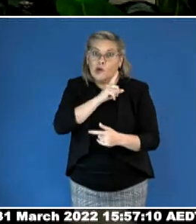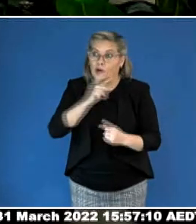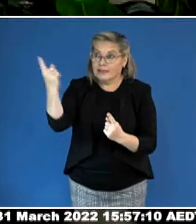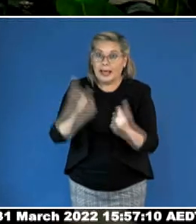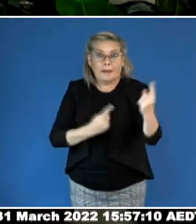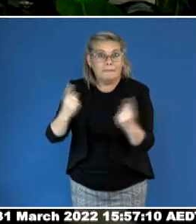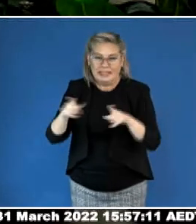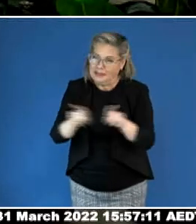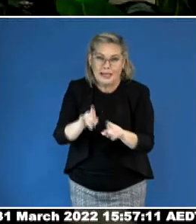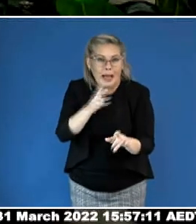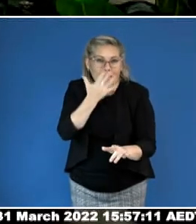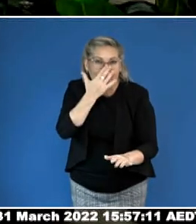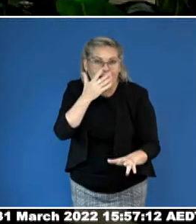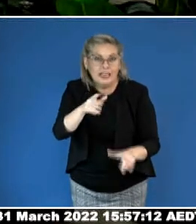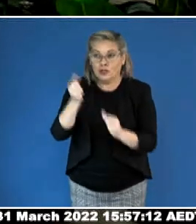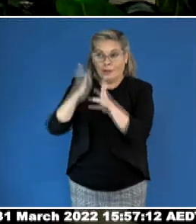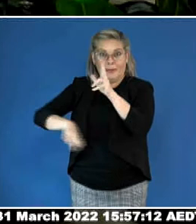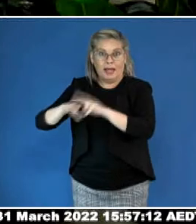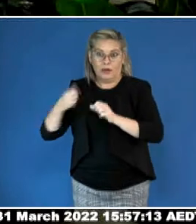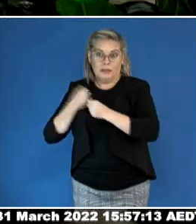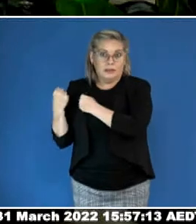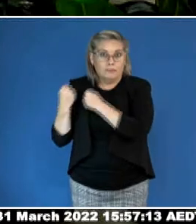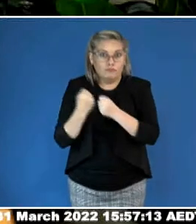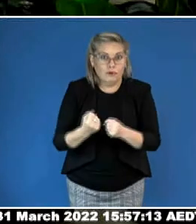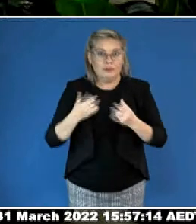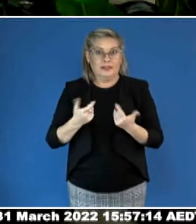And when I saw the parents watching their little ladybugs, all in their yellow